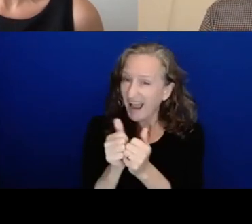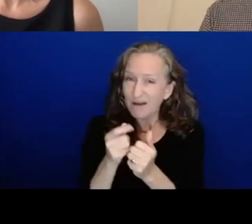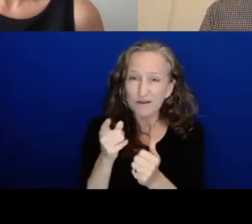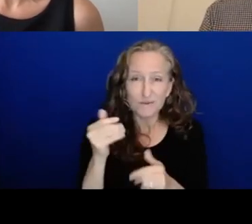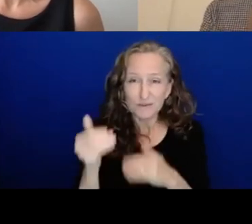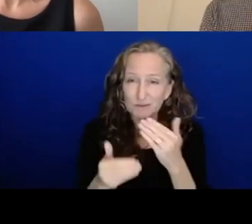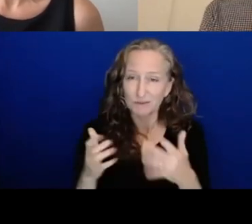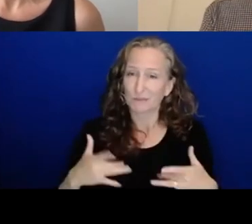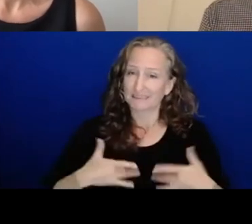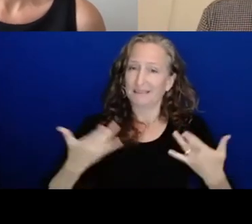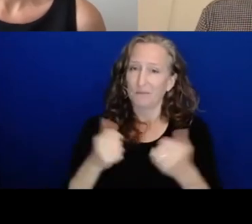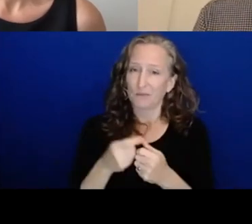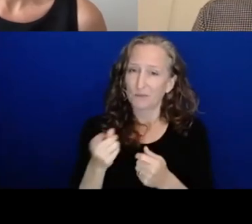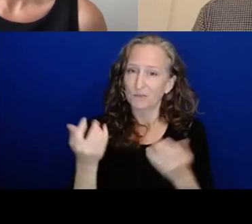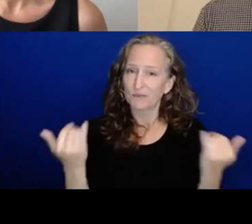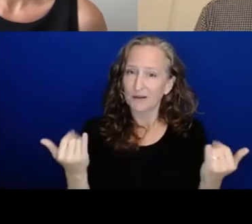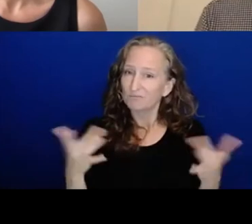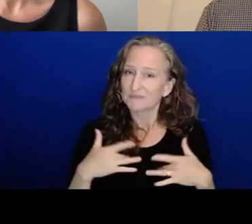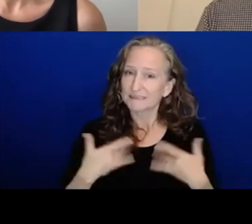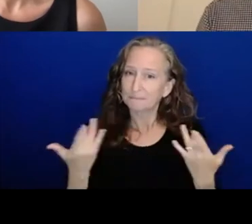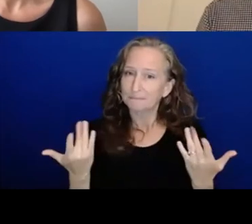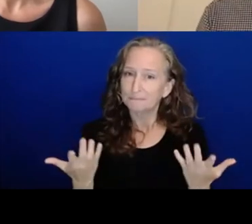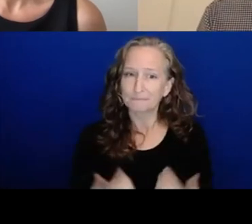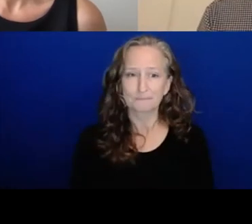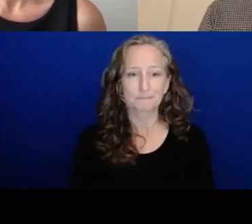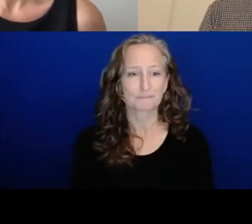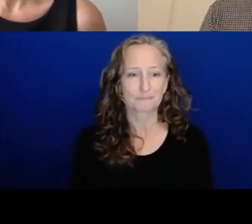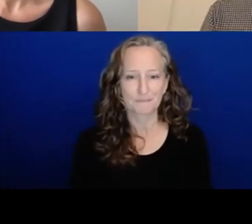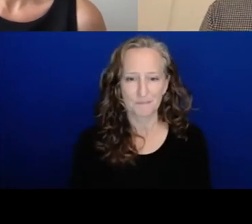right now? Jennifer, you want to go first?